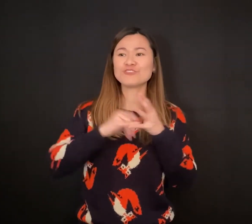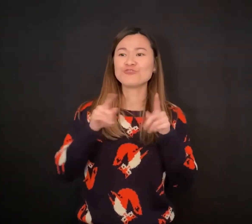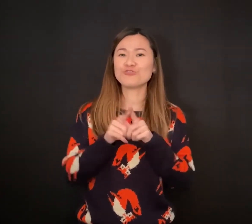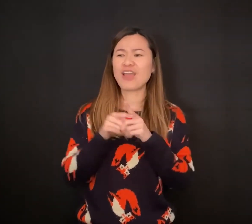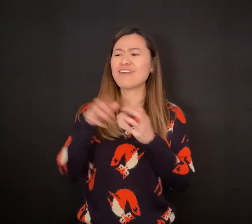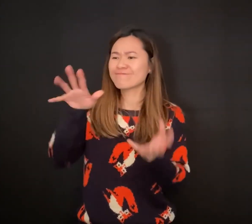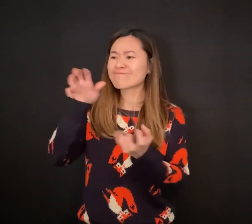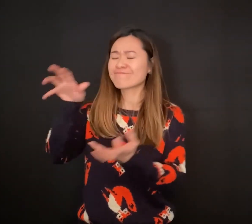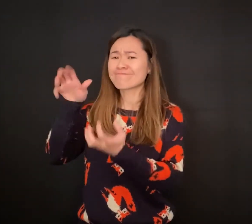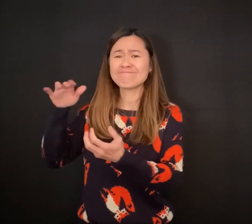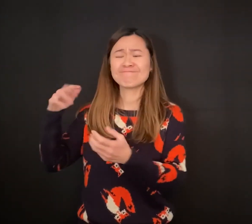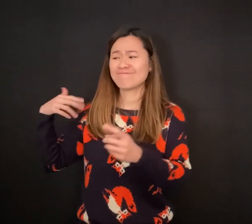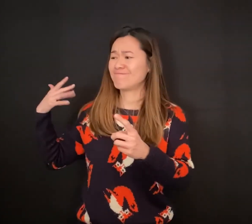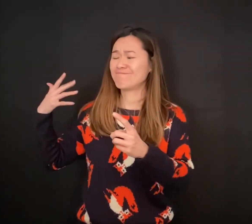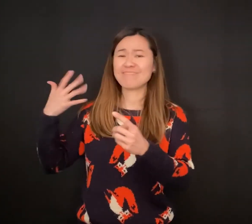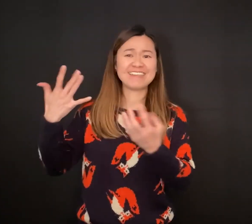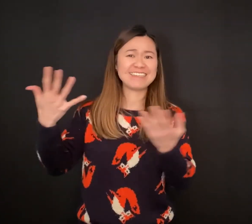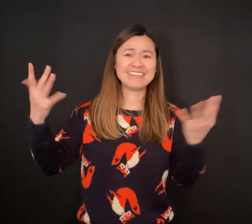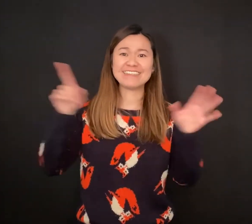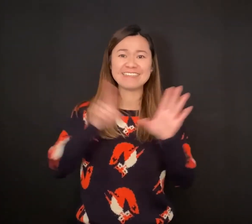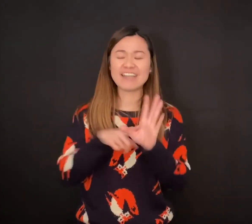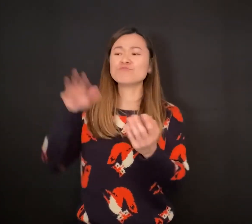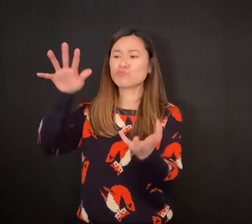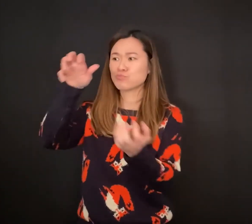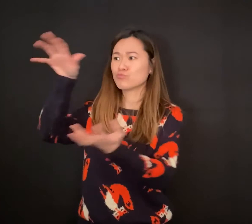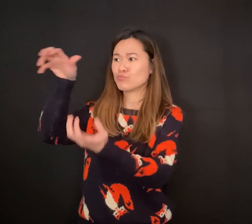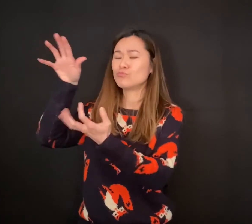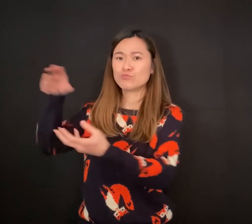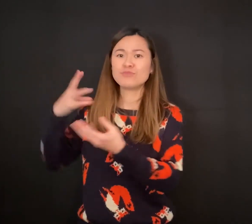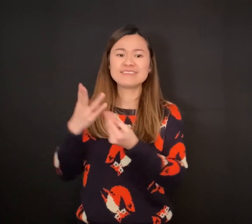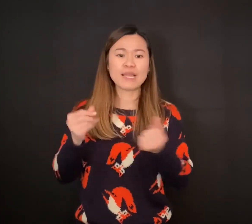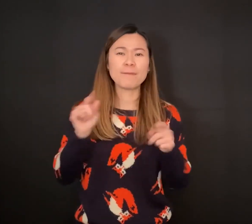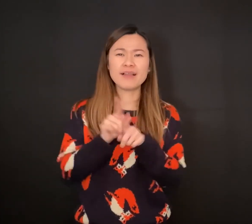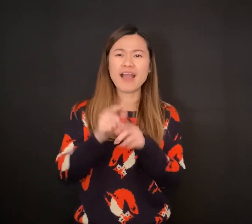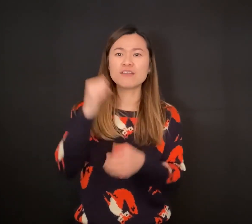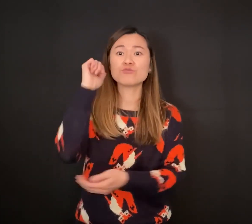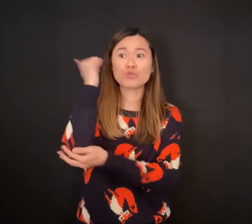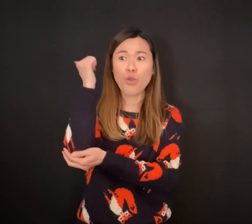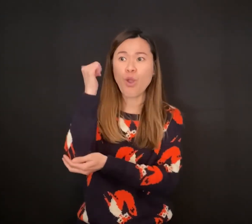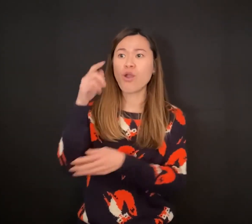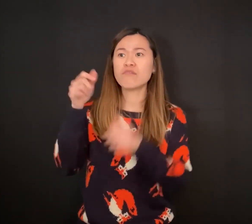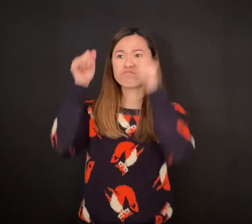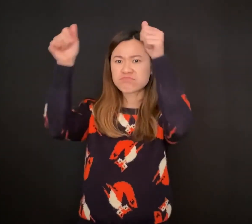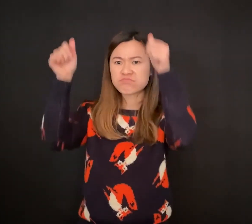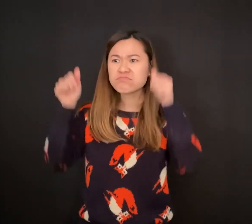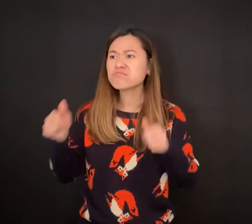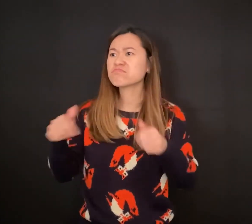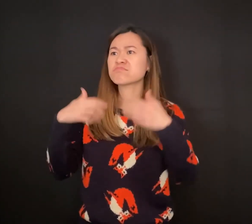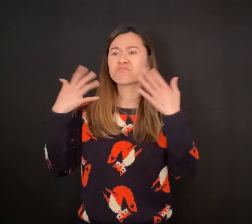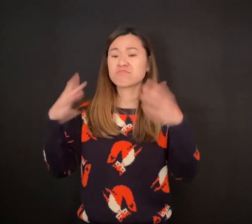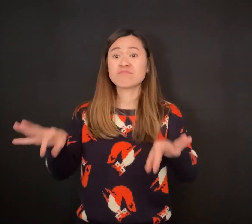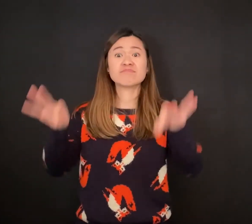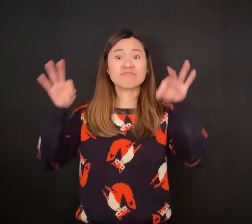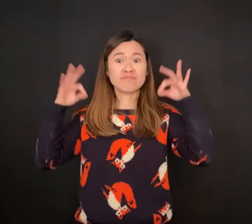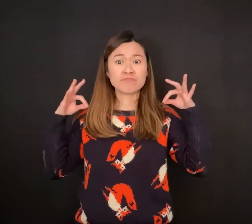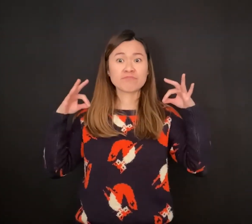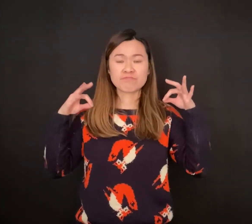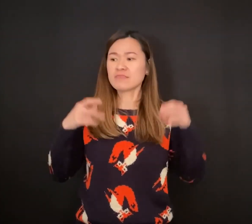I have things about him I've collected over the years. Like dolls and posters and blankets.